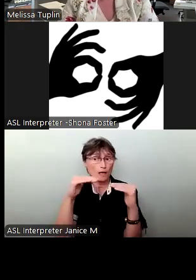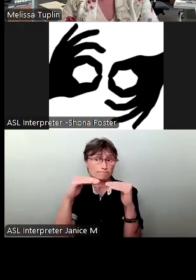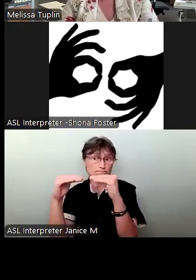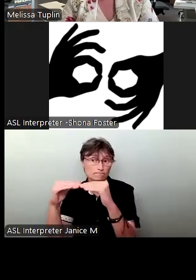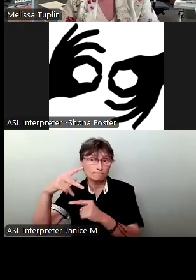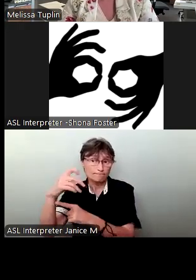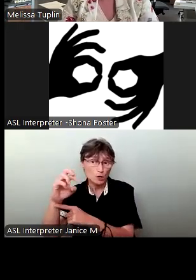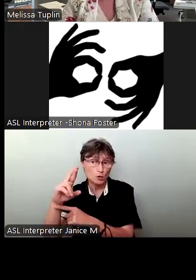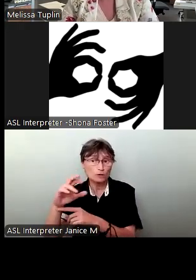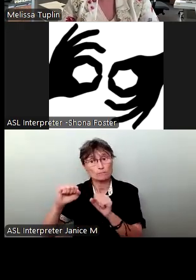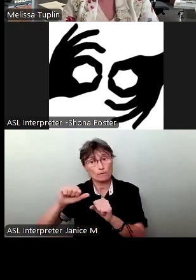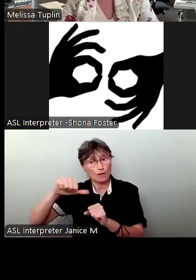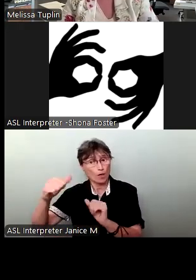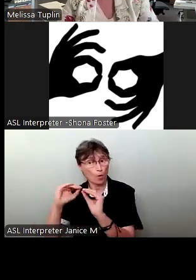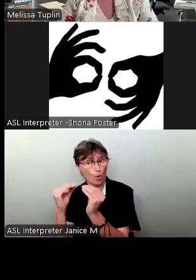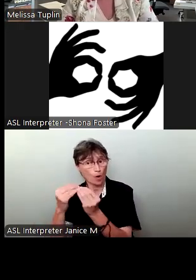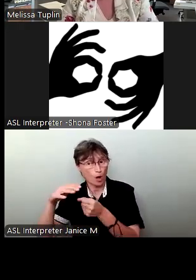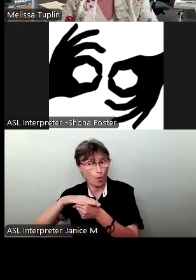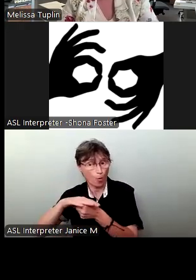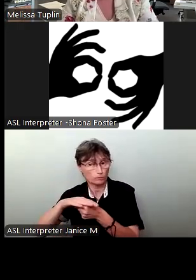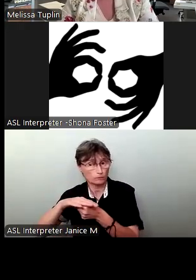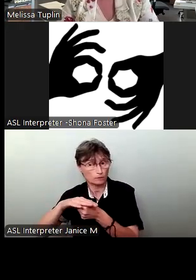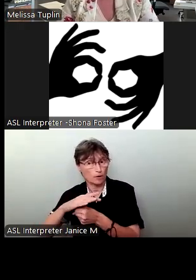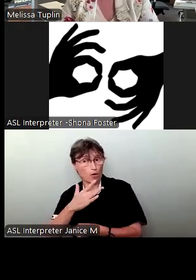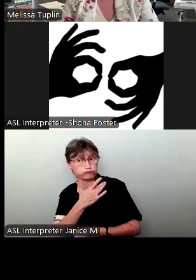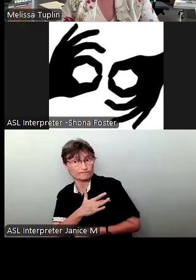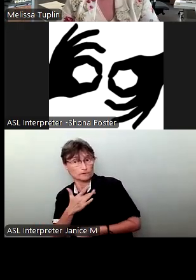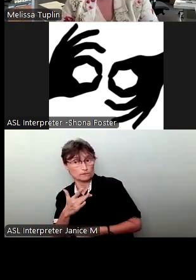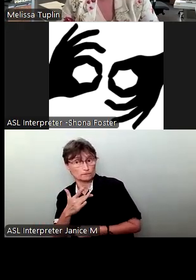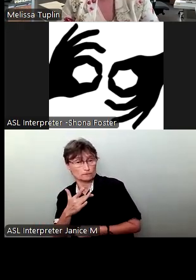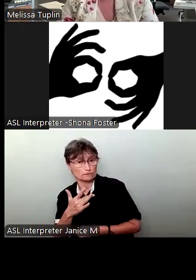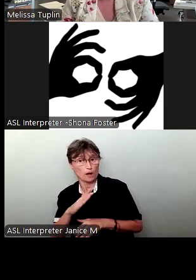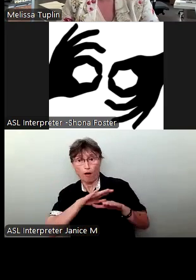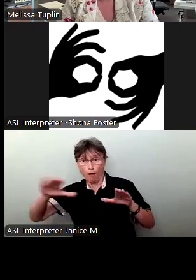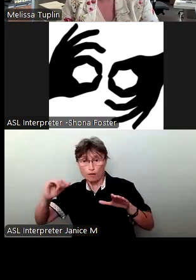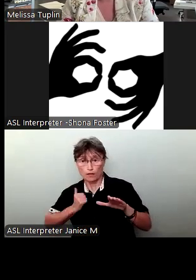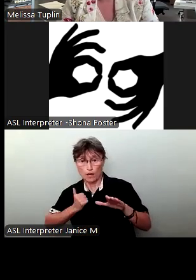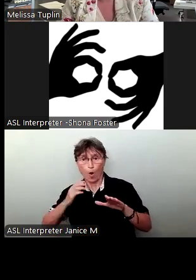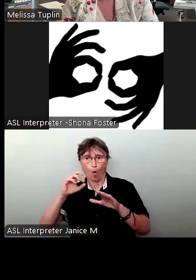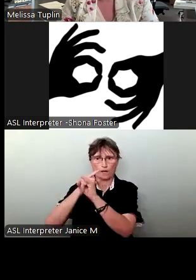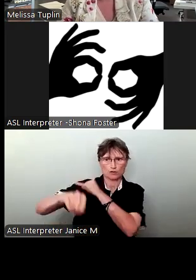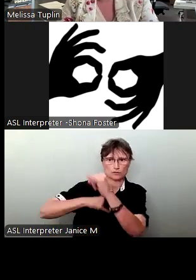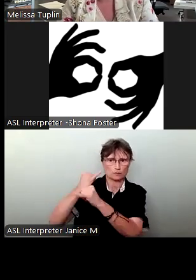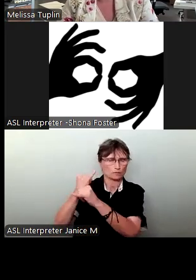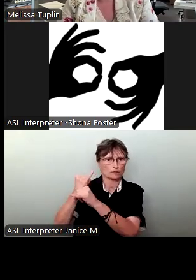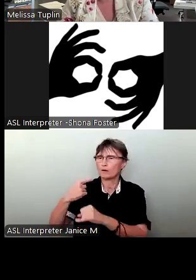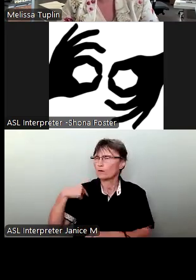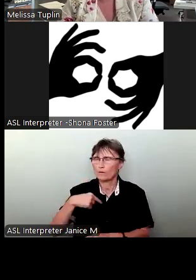locally, nationally or internationally. This isn't about pitting organizations against each other,